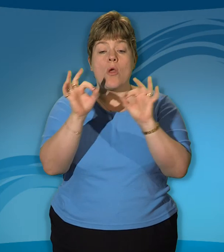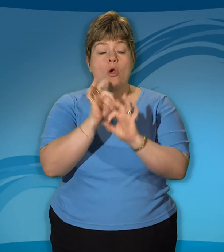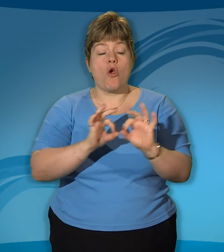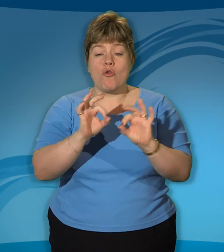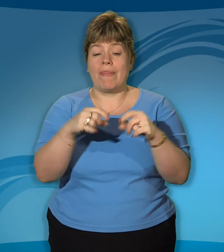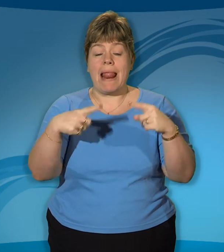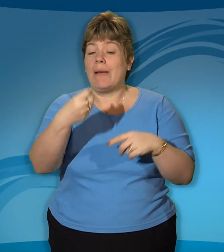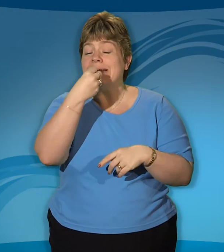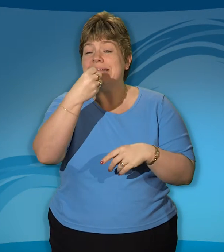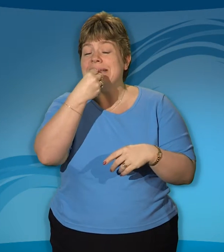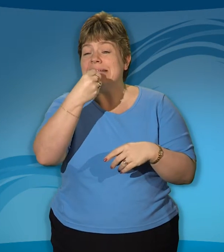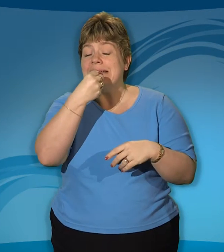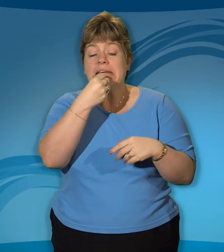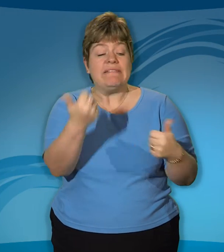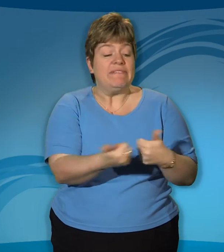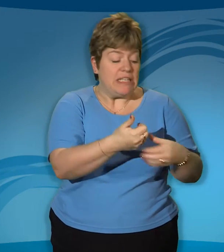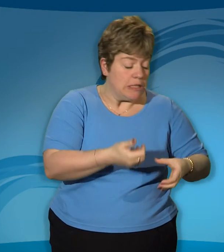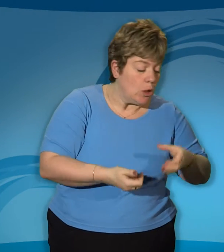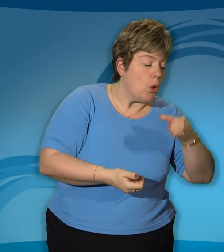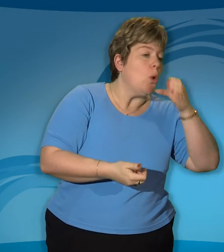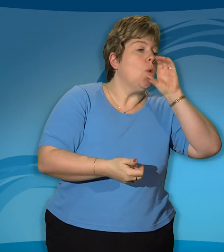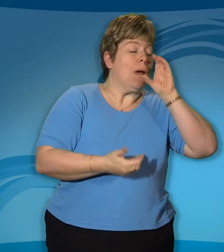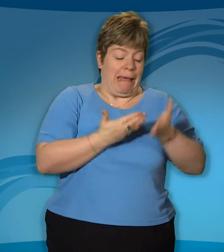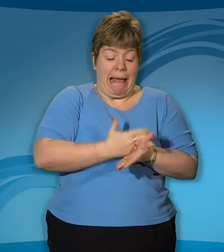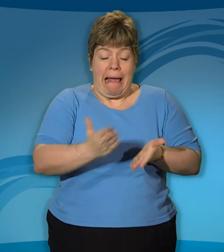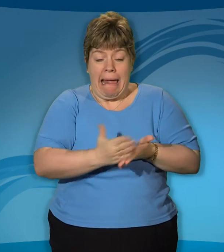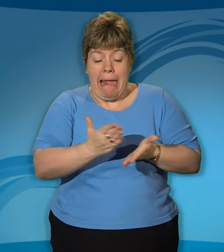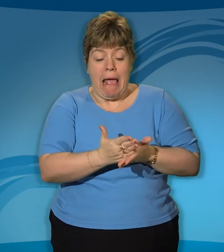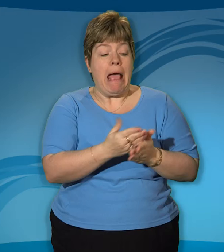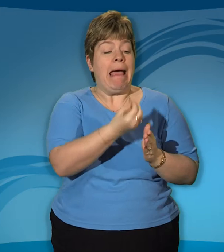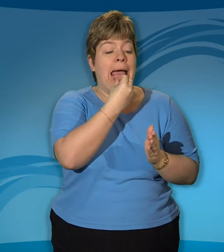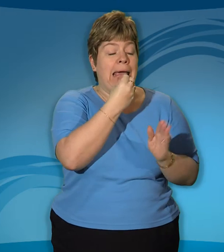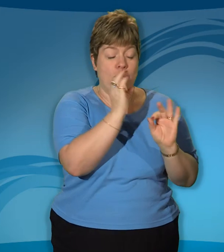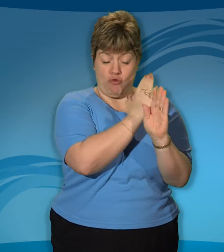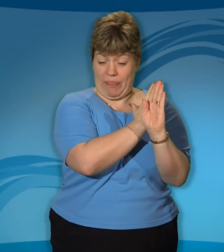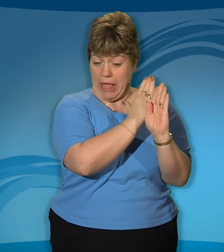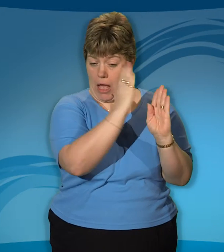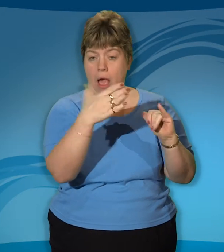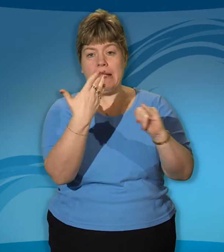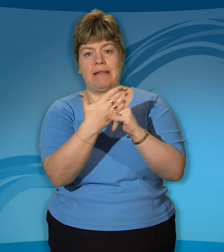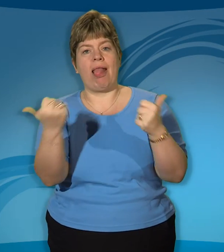Please have nothing to eat from taking your bowel preparation until after the procedure.